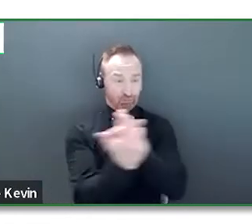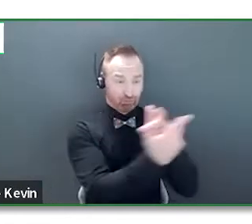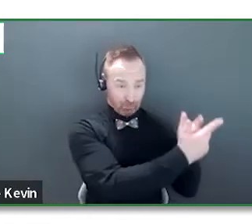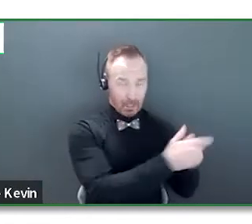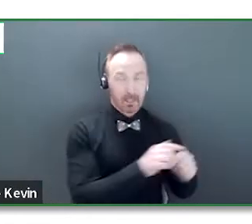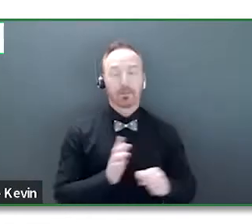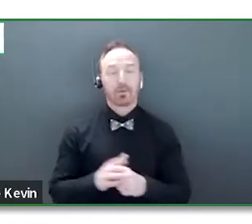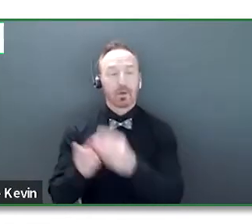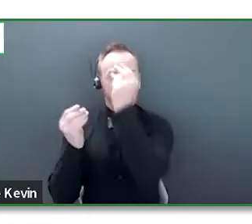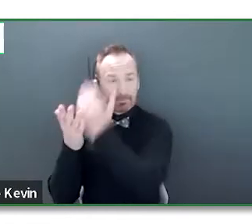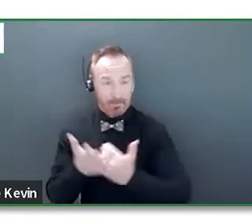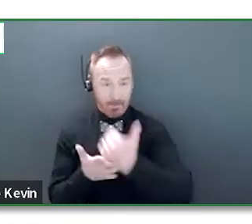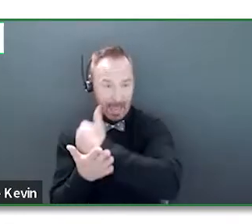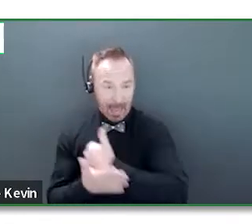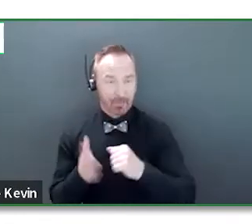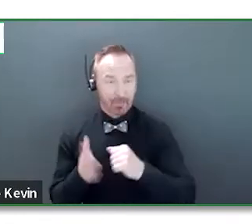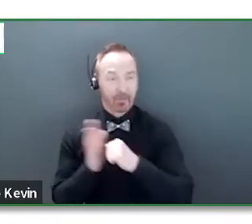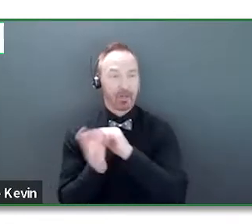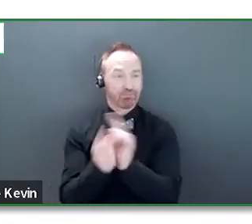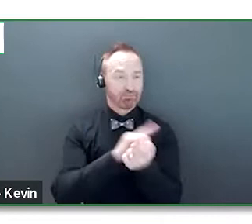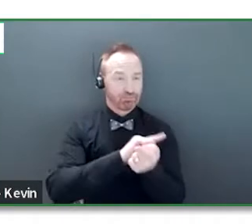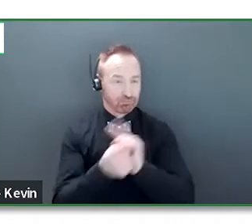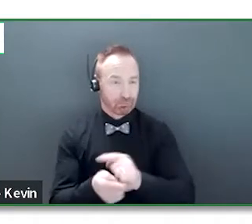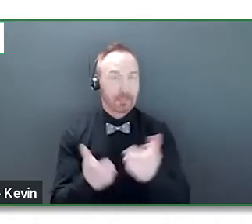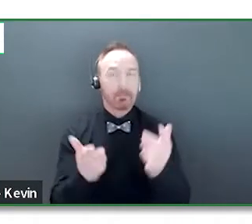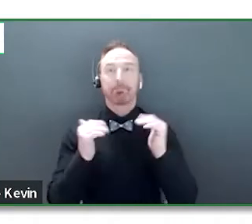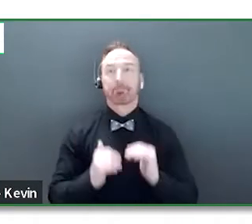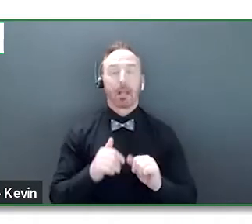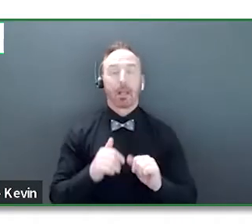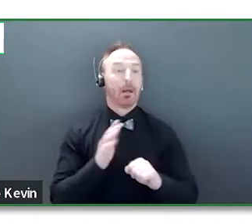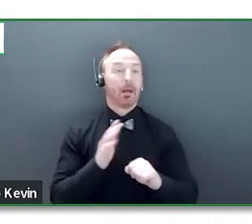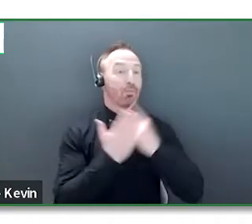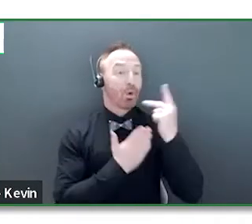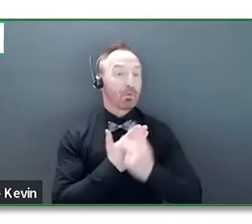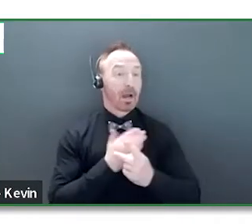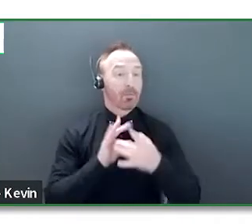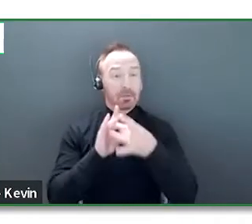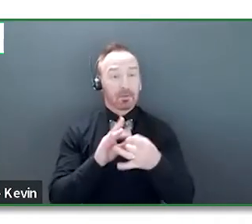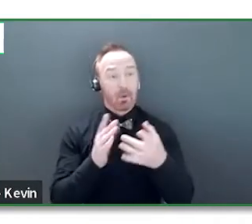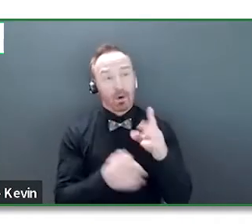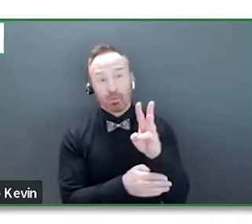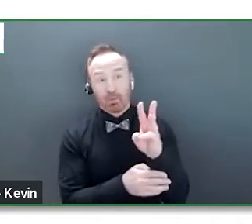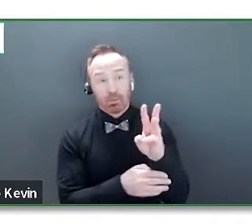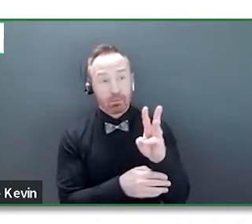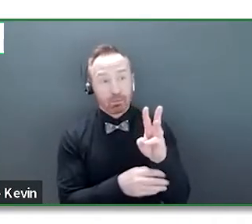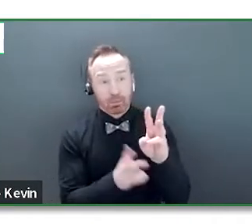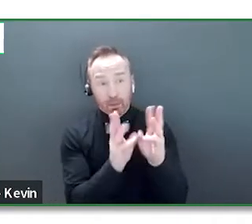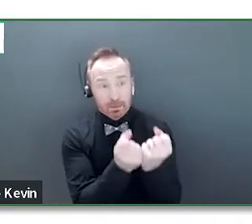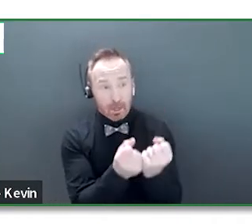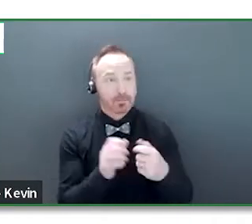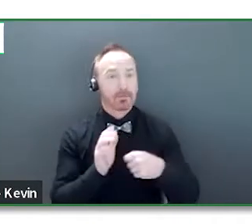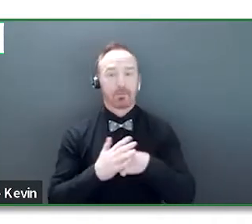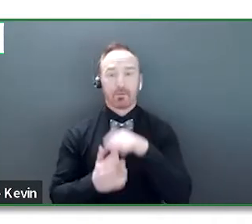interpretation. It could be different programs and workshops for variety of age groups. We have